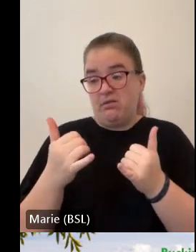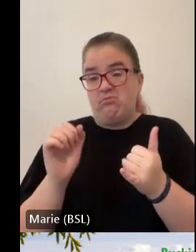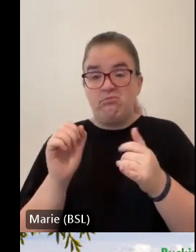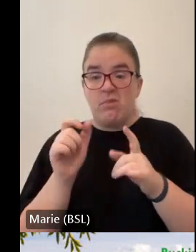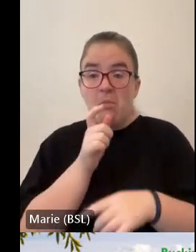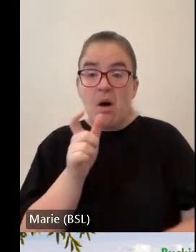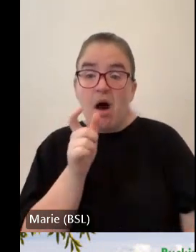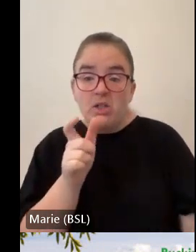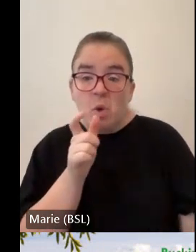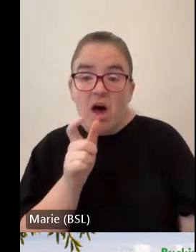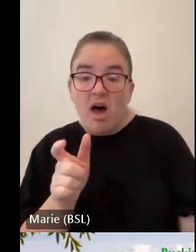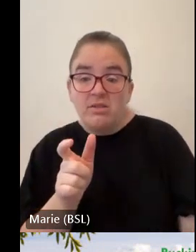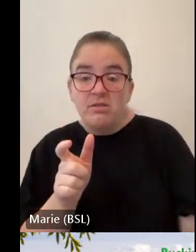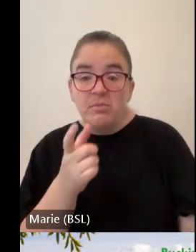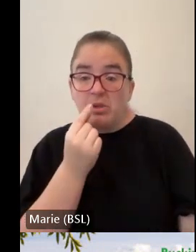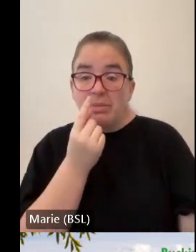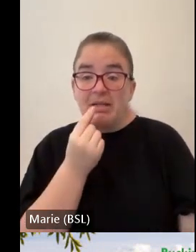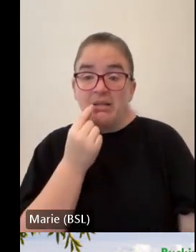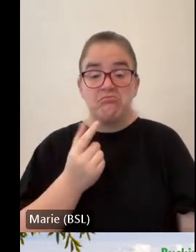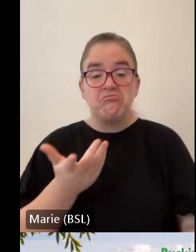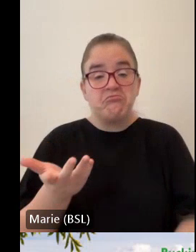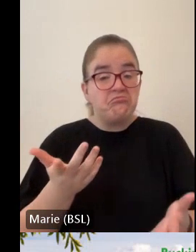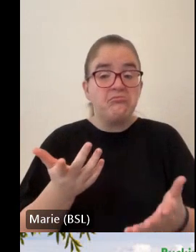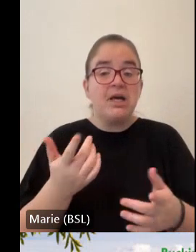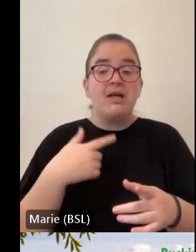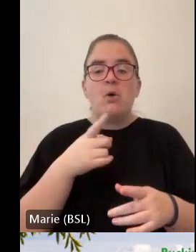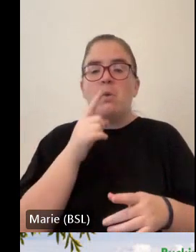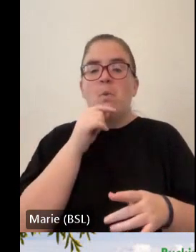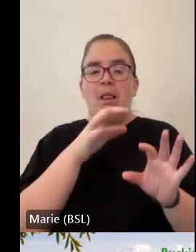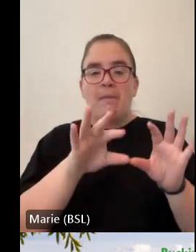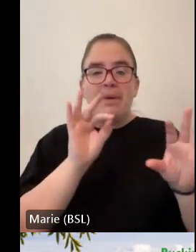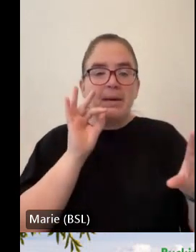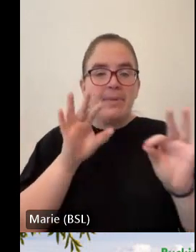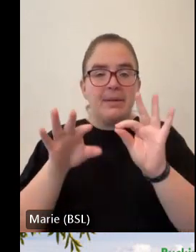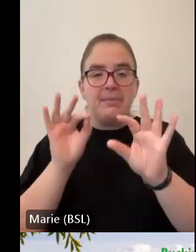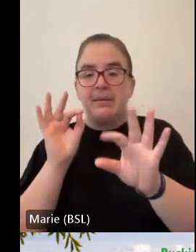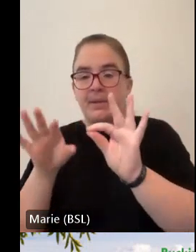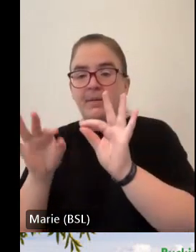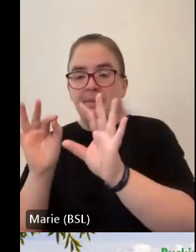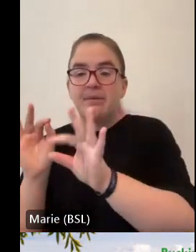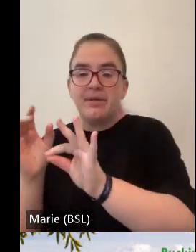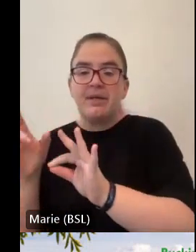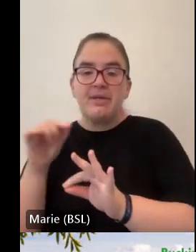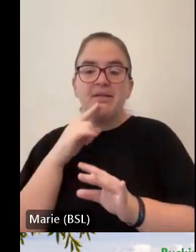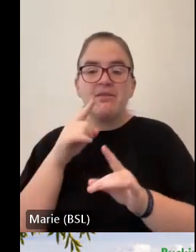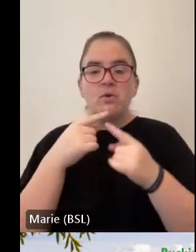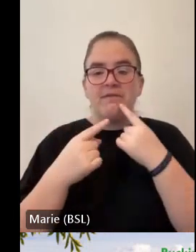your password name for example. So they will pick and choose the bits of information that you're